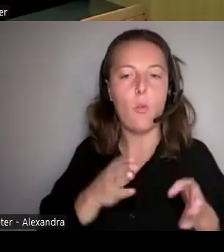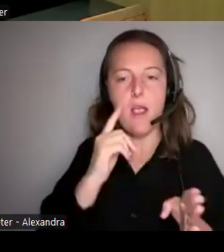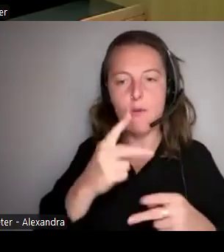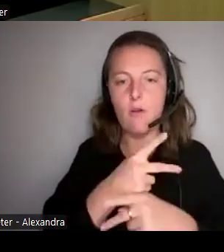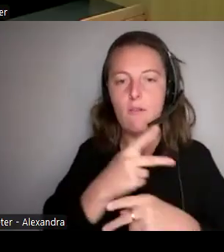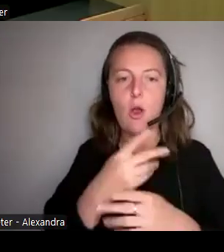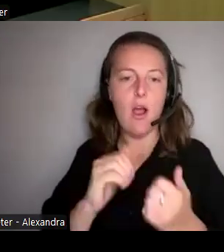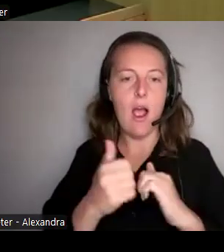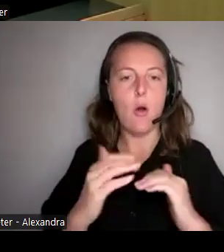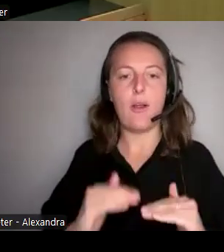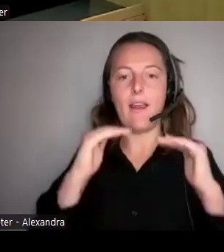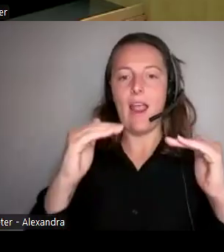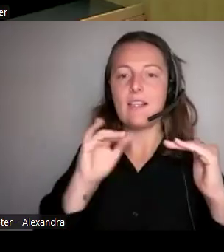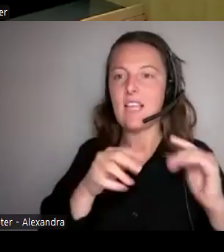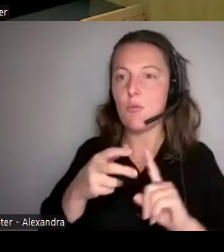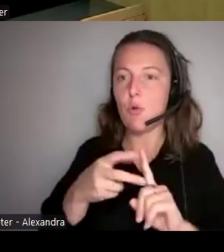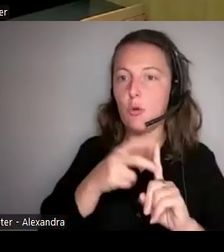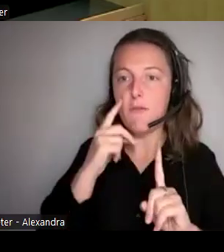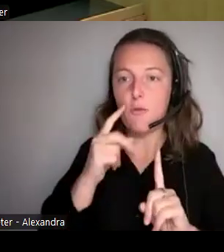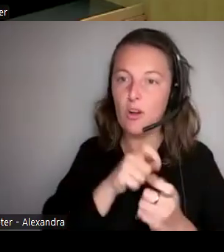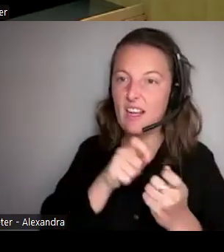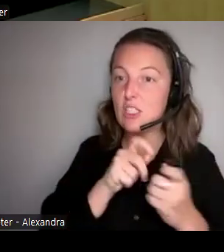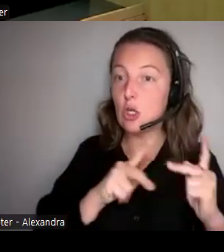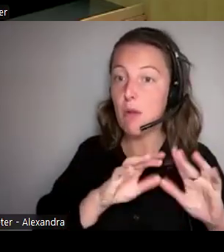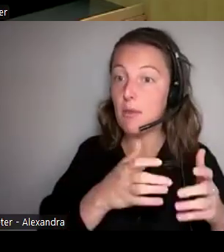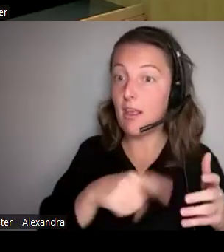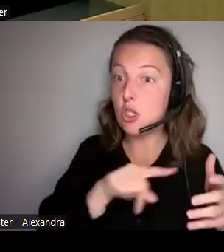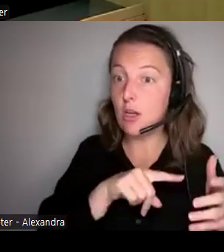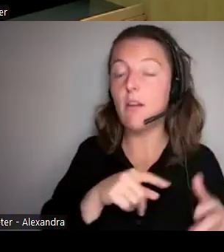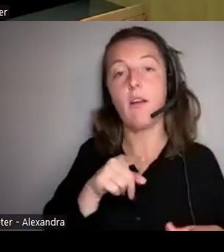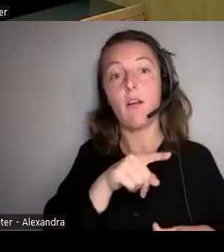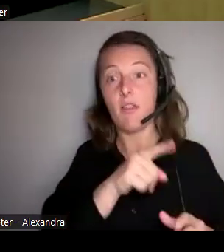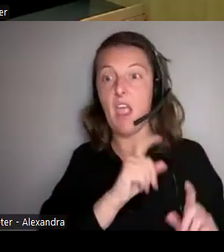of a certain population uh that they would have the time to do that and then they could move to